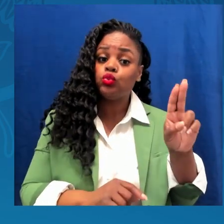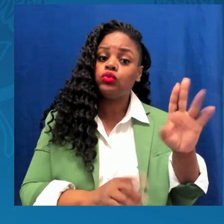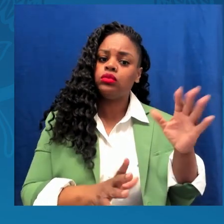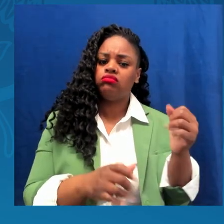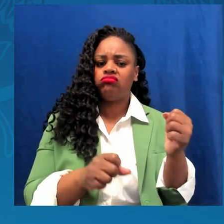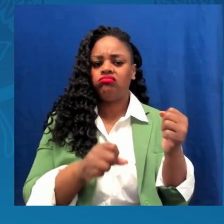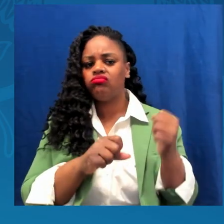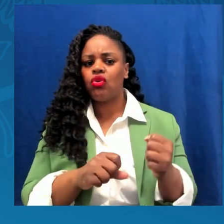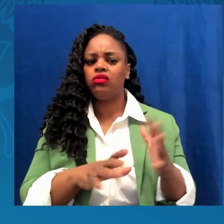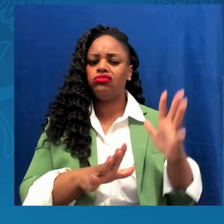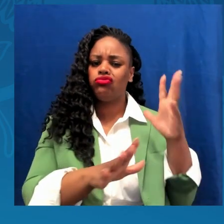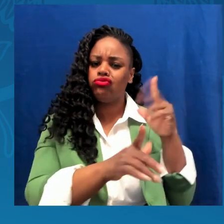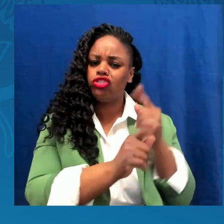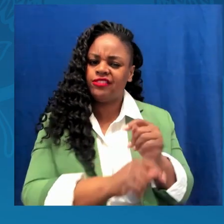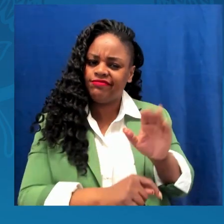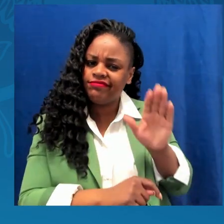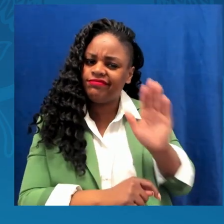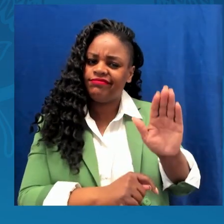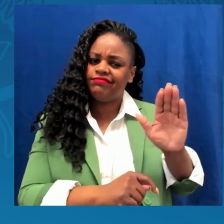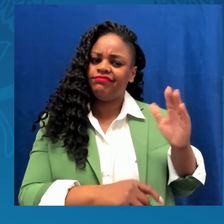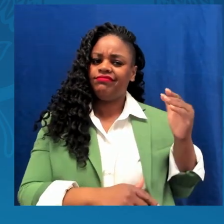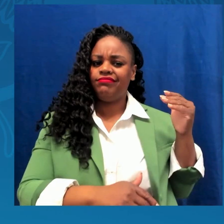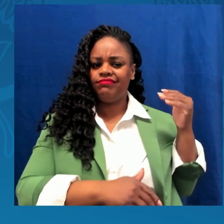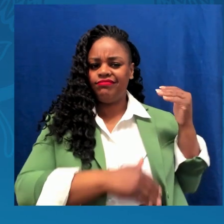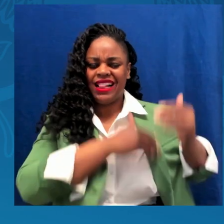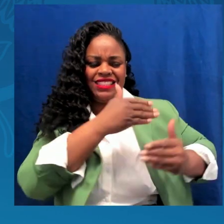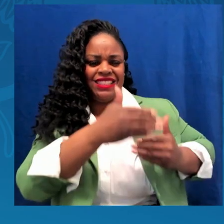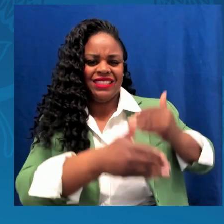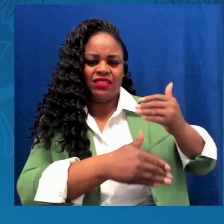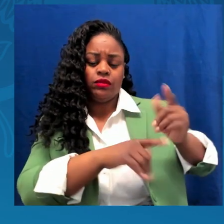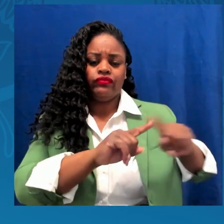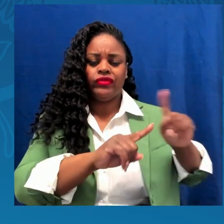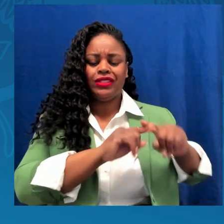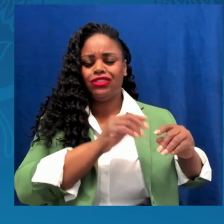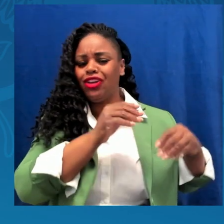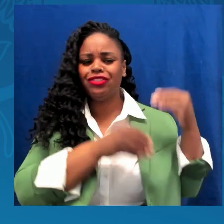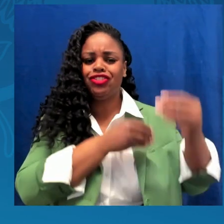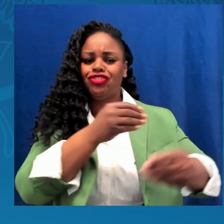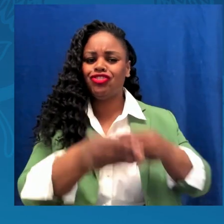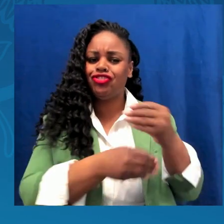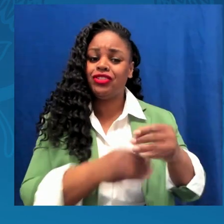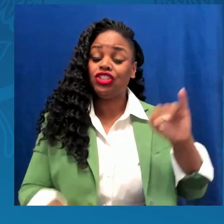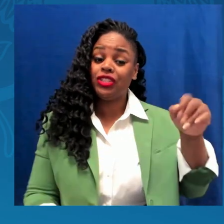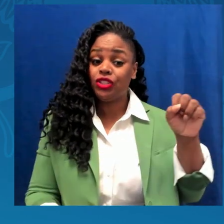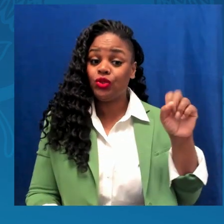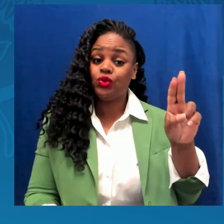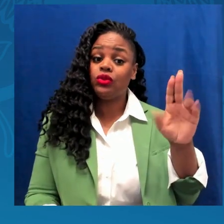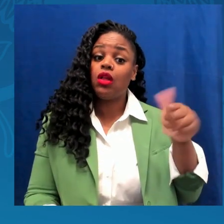spanning generations, education and other HBCUs. We encourage intellectual discourse,